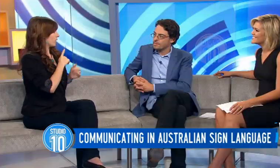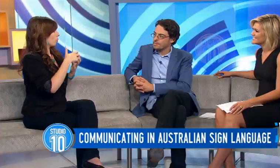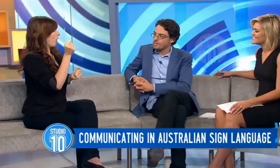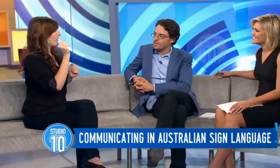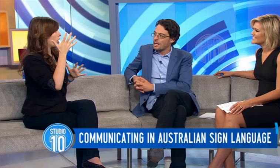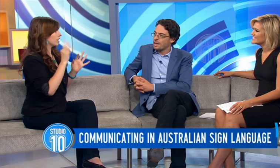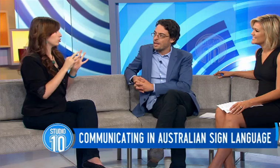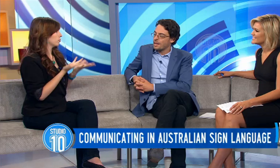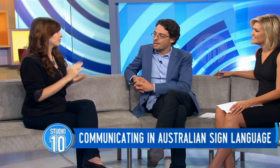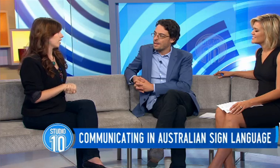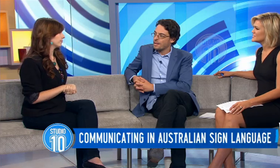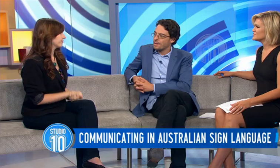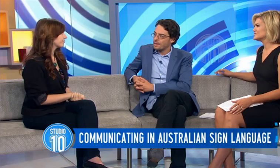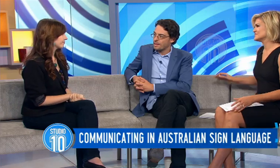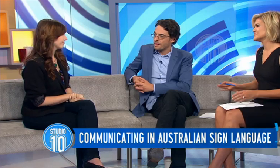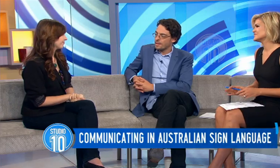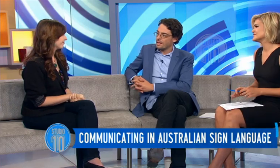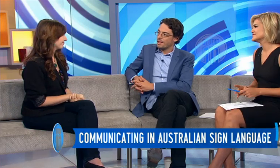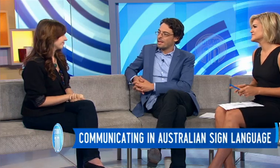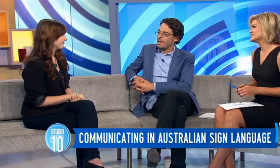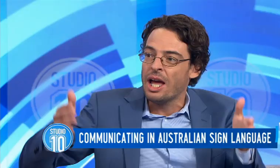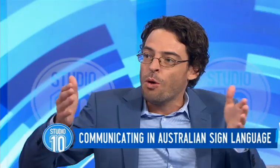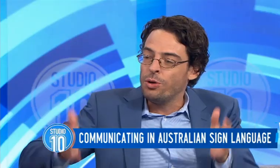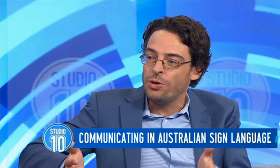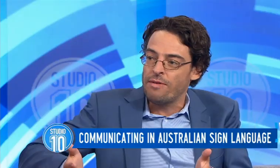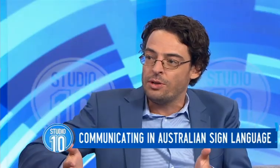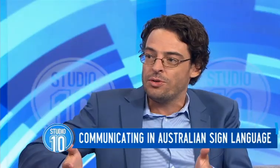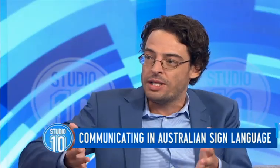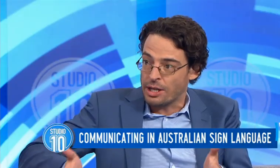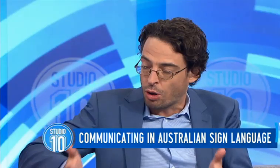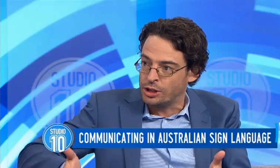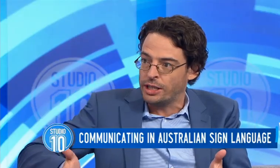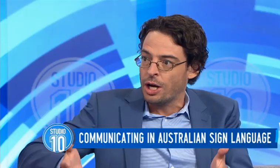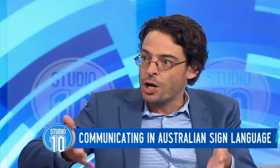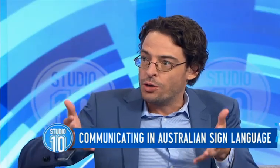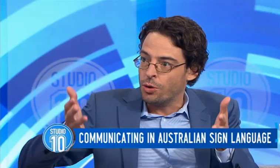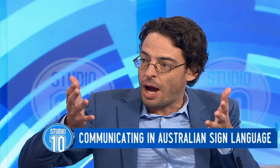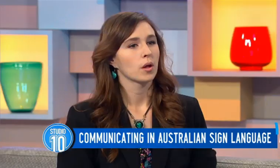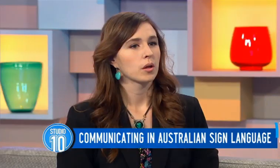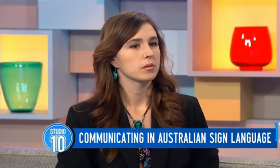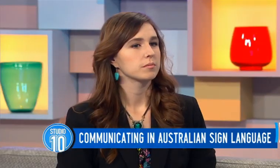They could become professionally qualified interpreters in the future Would you ever use technology to um,